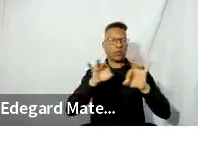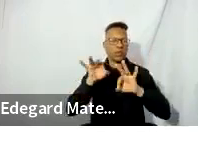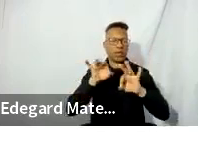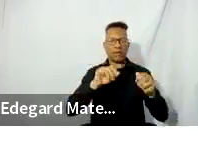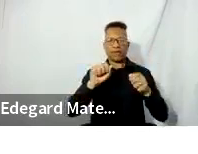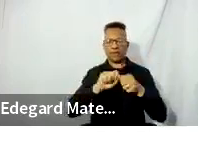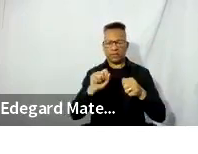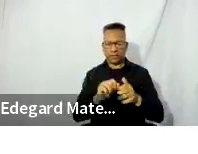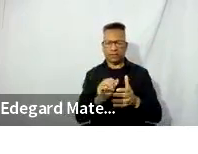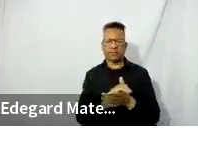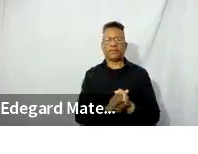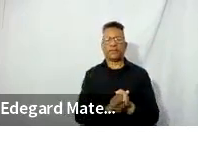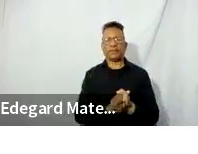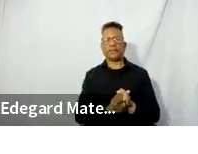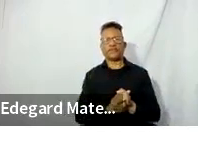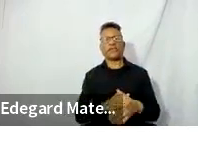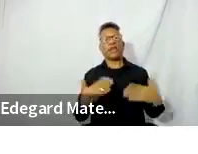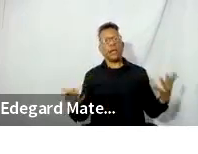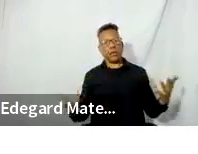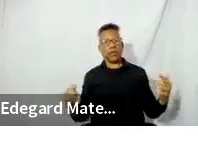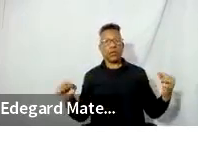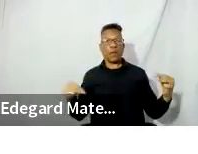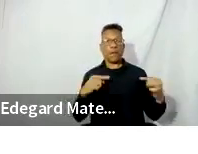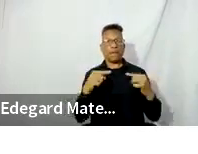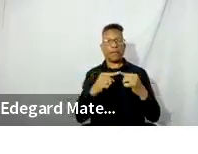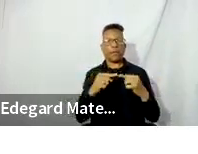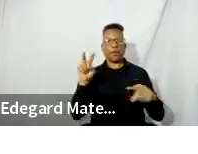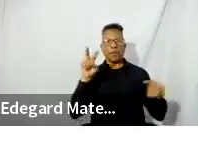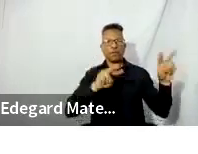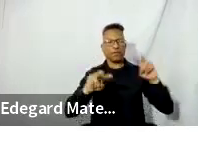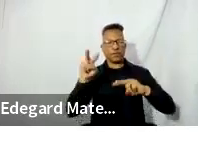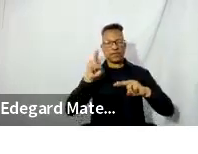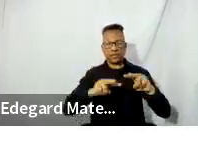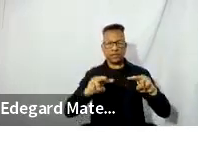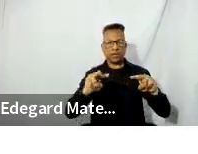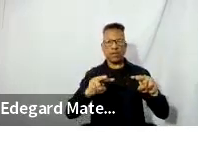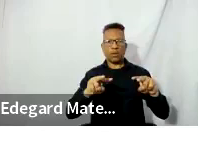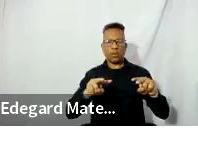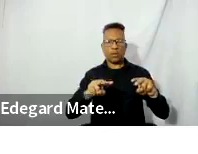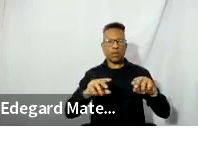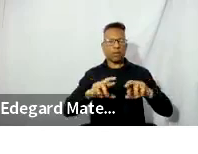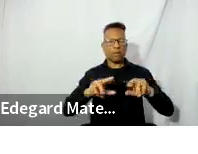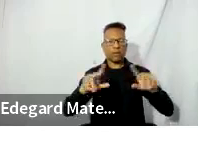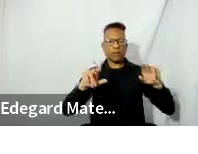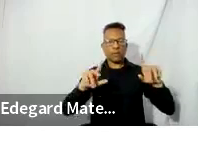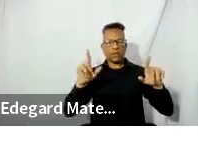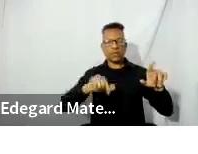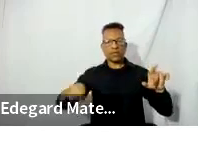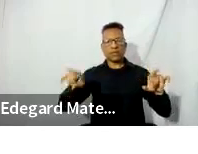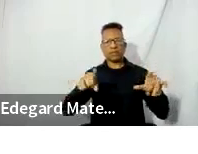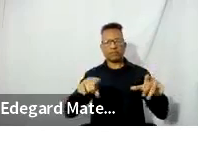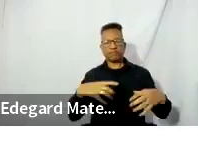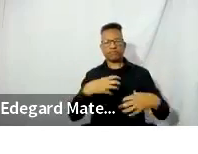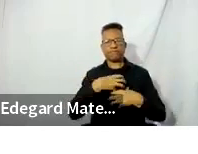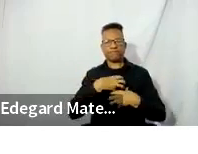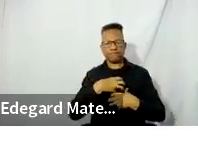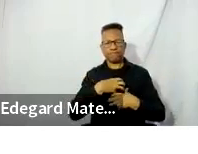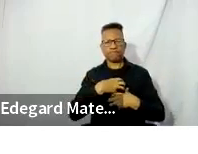So this is some strange kind of mythical mythical You of the mythical You of the origins of human development that he's got from Janet